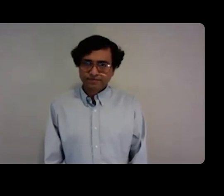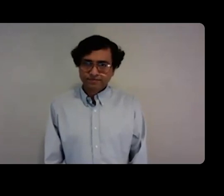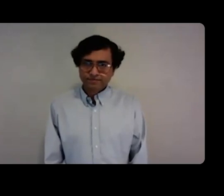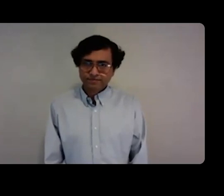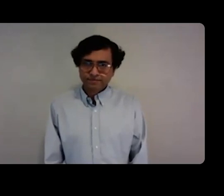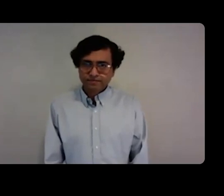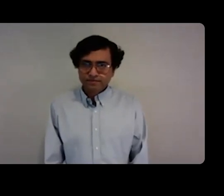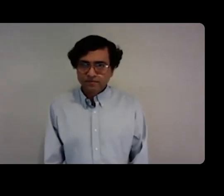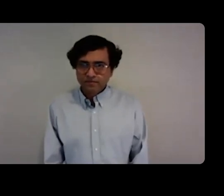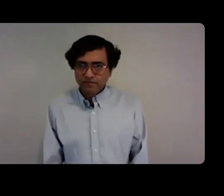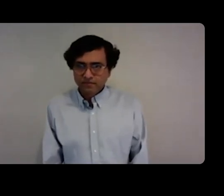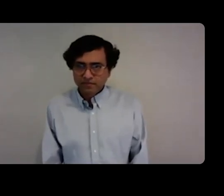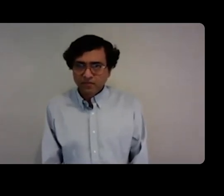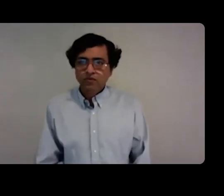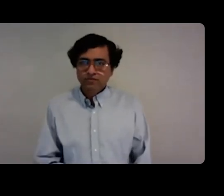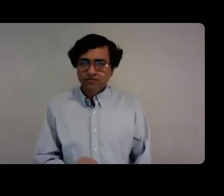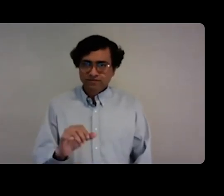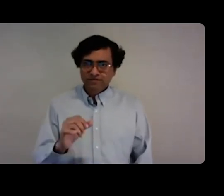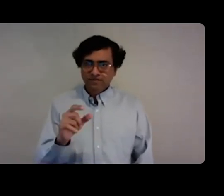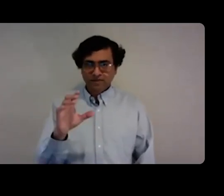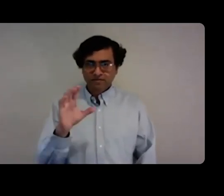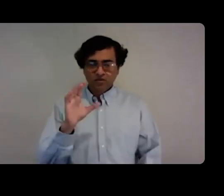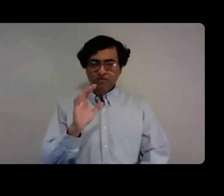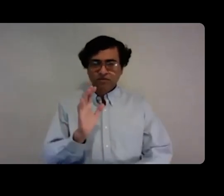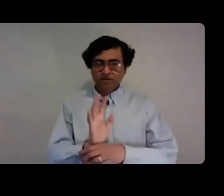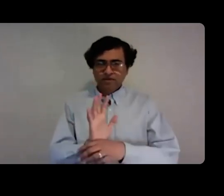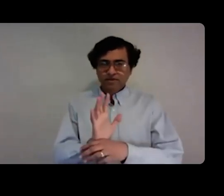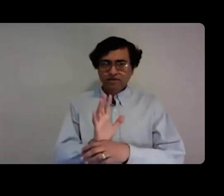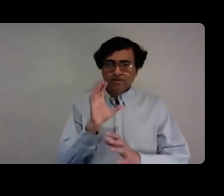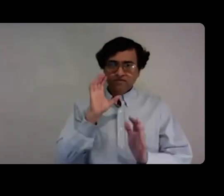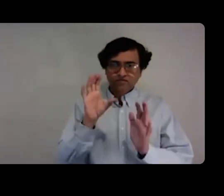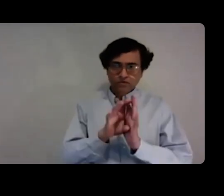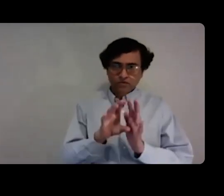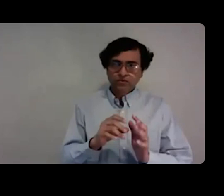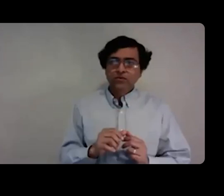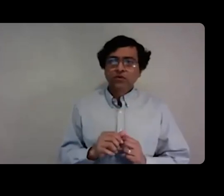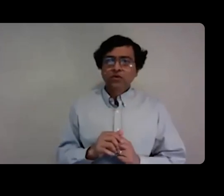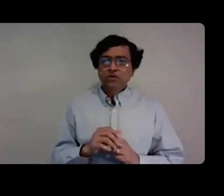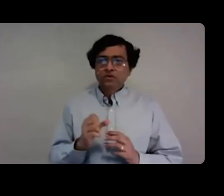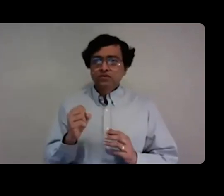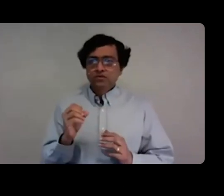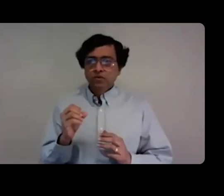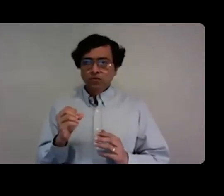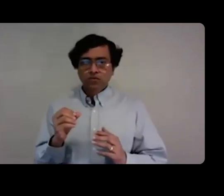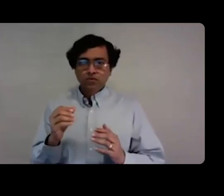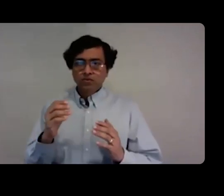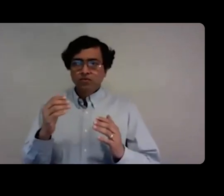That one is a still shot, not a video.